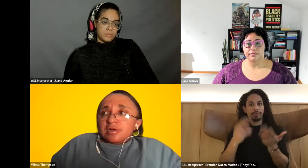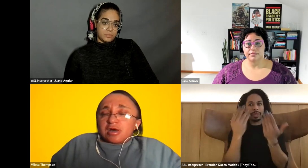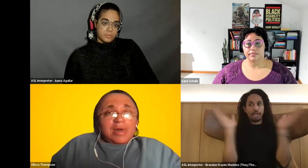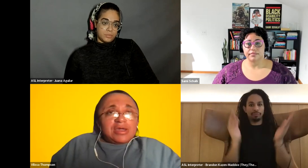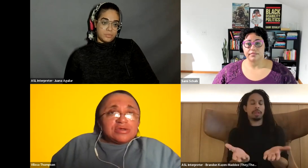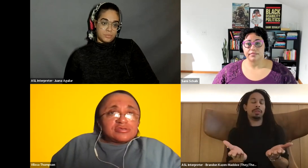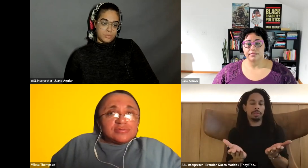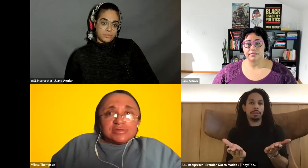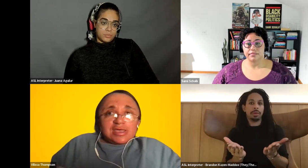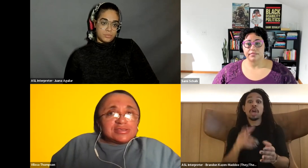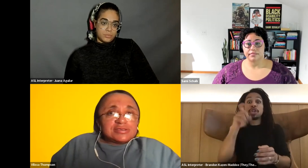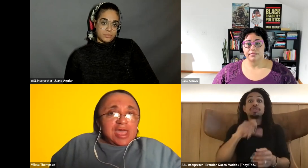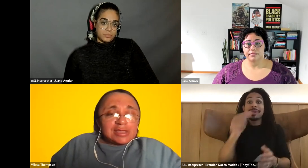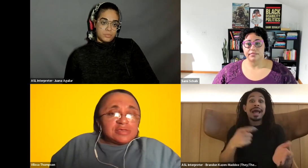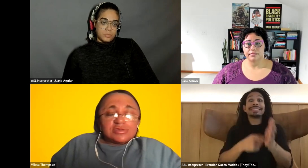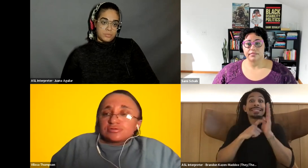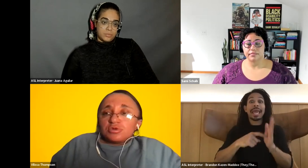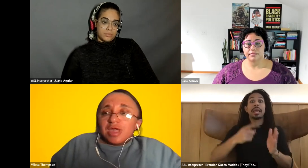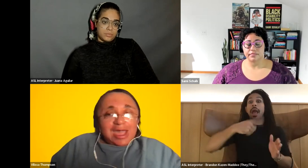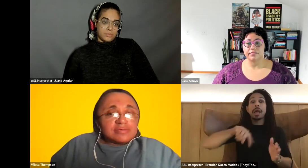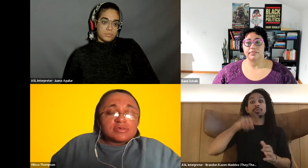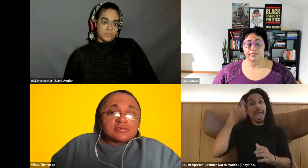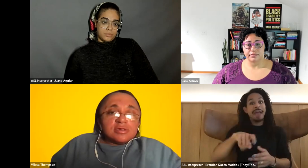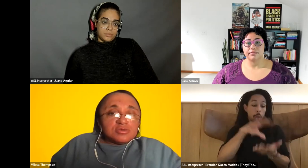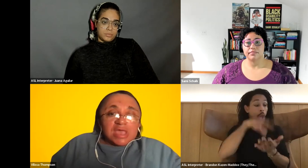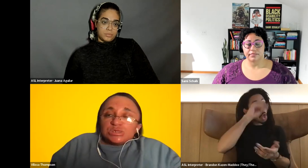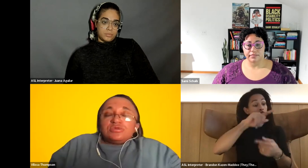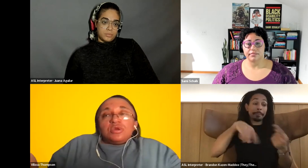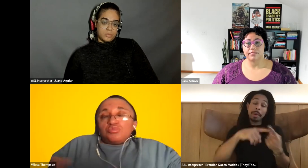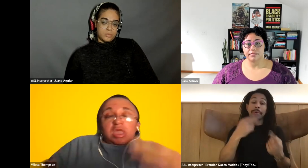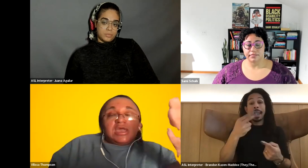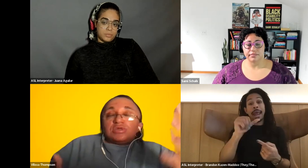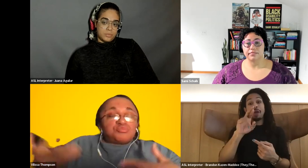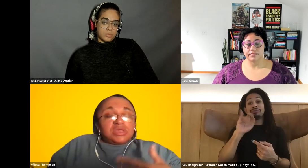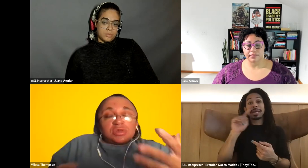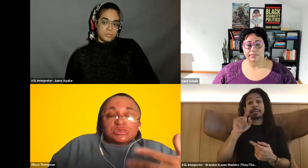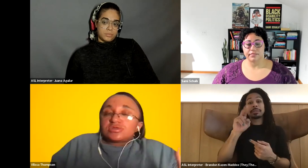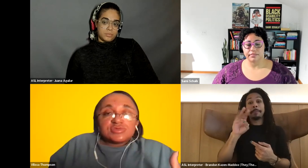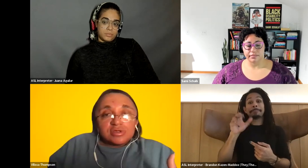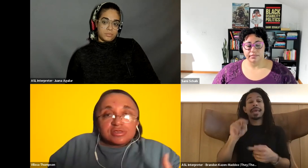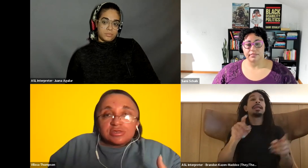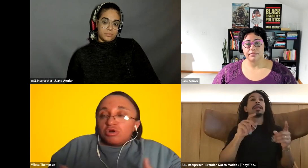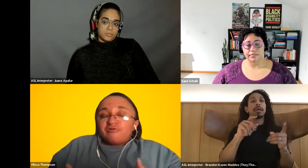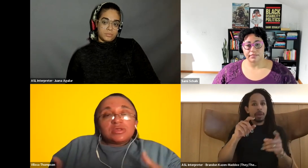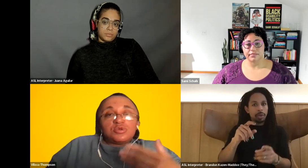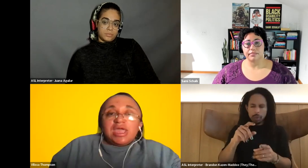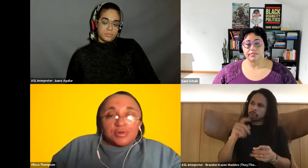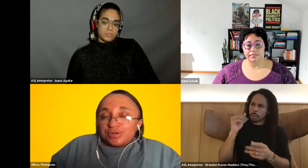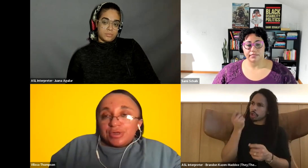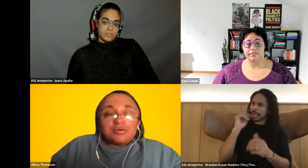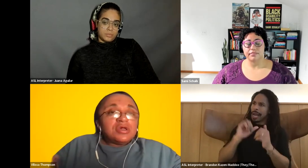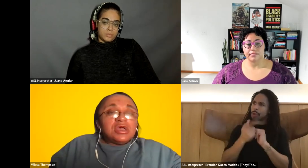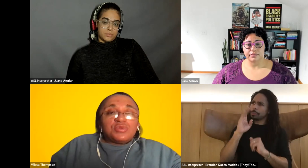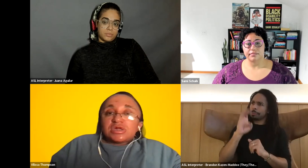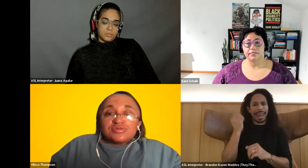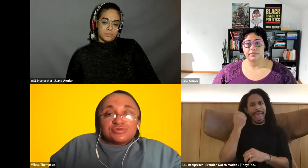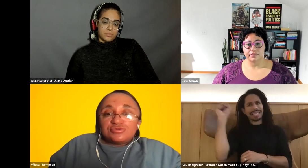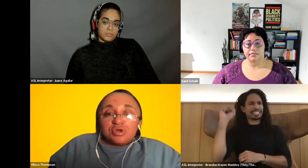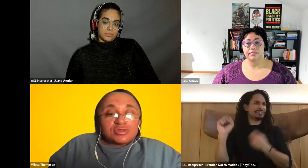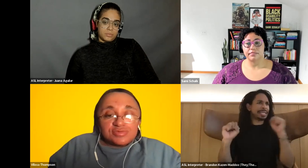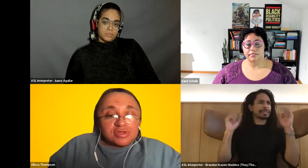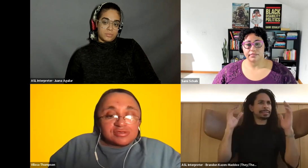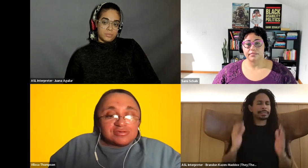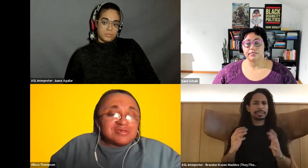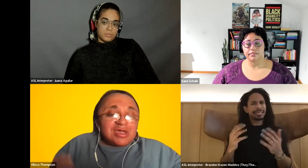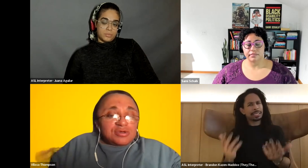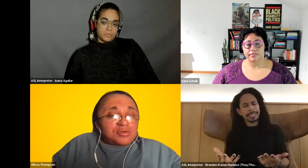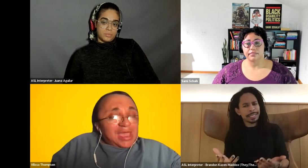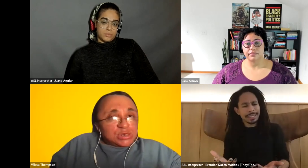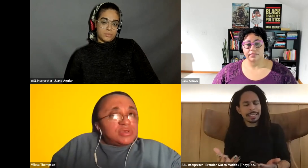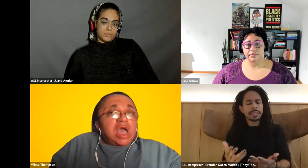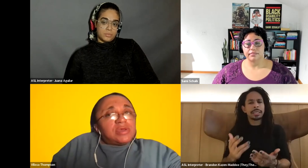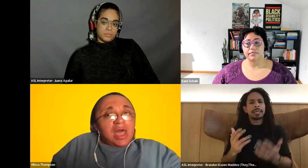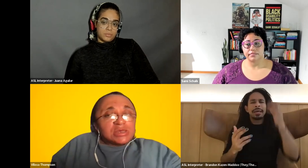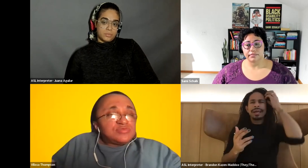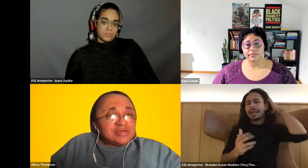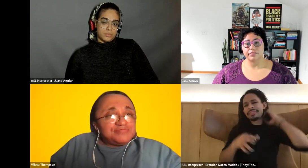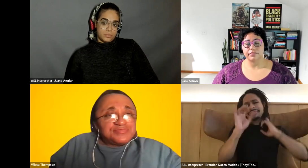Vilissa Thompson: about Harriet Tubman Cas academics or activists that you know, and in erasure of disabilities or family hammer, you know, when it comes to her disabilities, you know that should be common knowledge, but